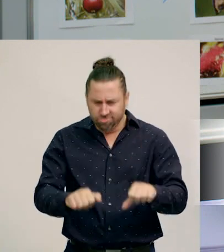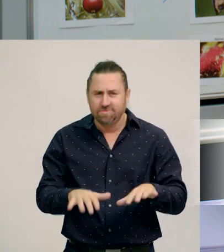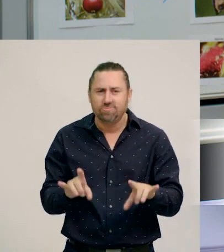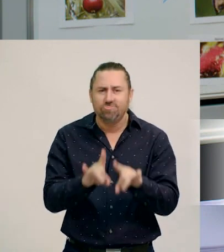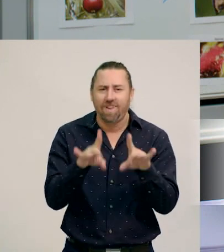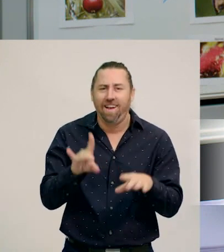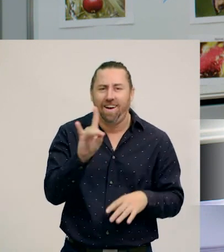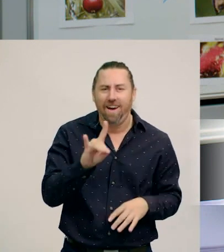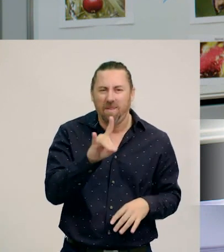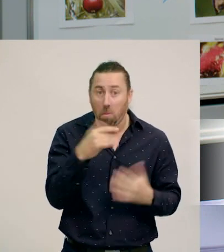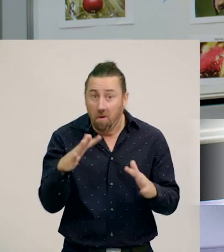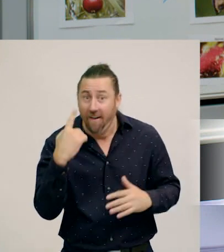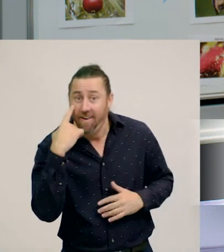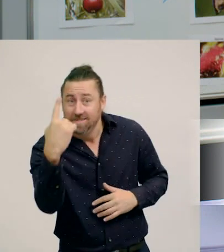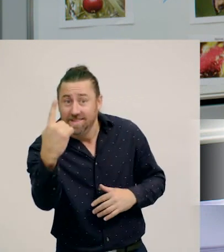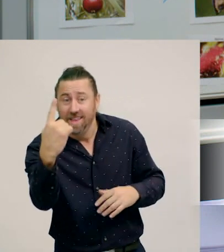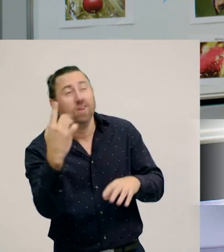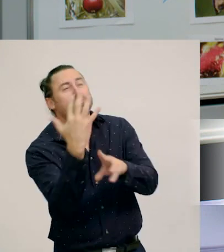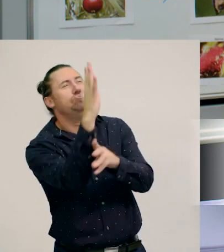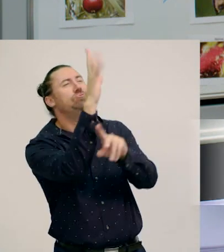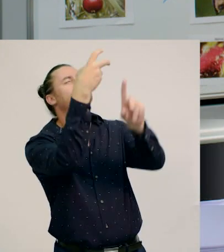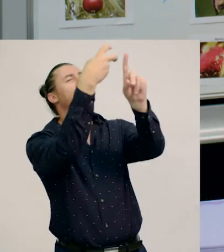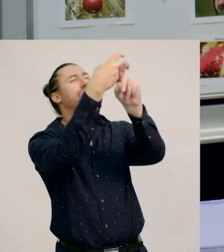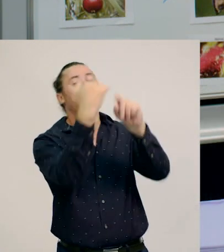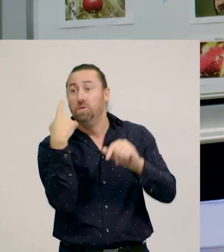Perhaps you’ve seen one in the wild, or at a conservation park or zoo.